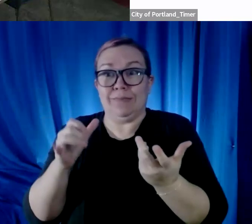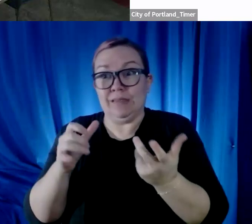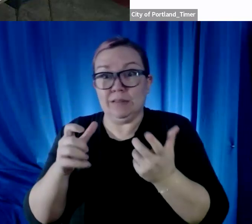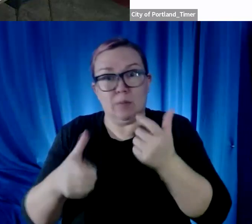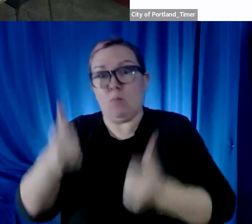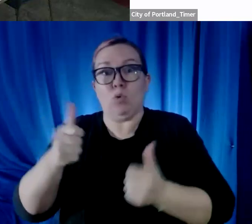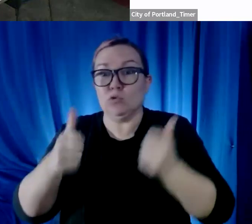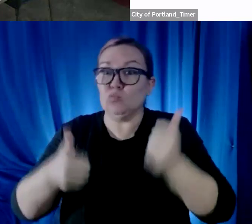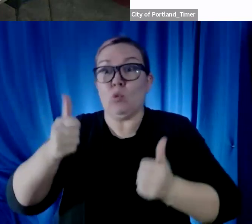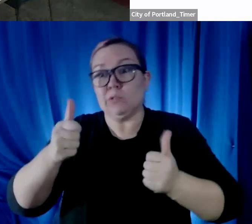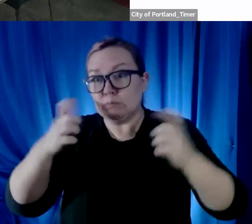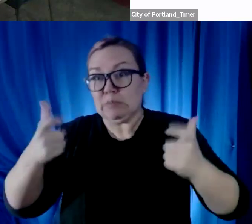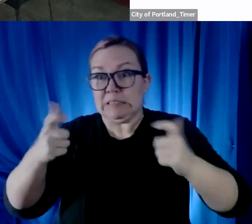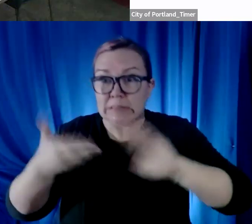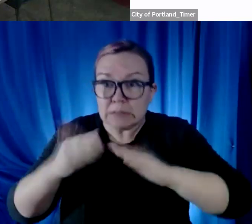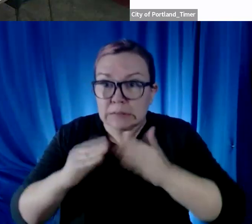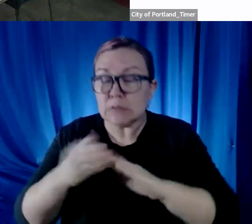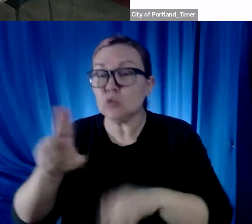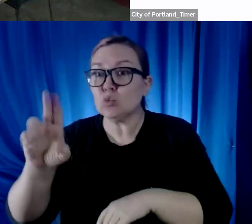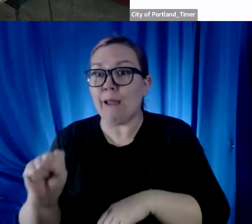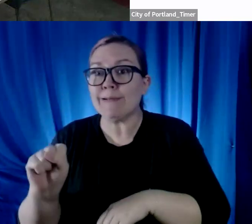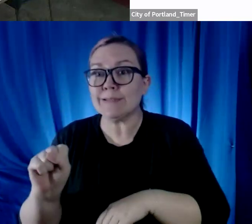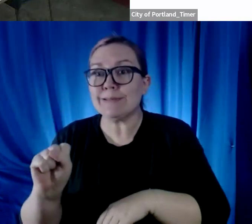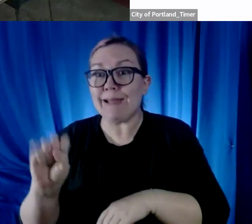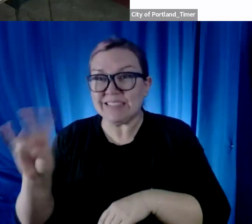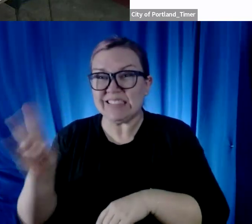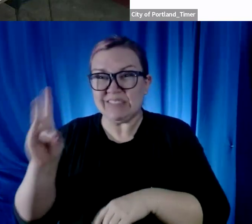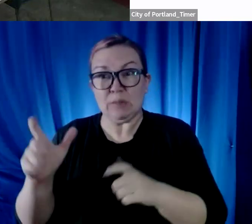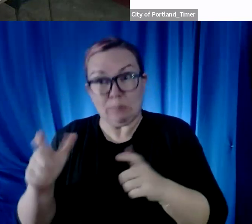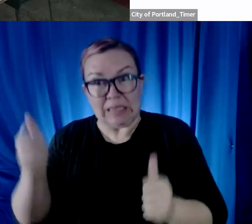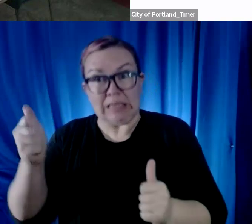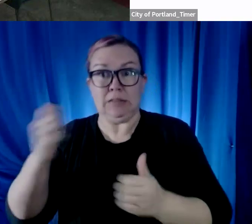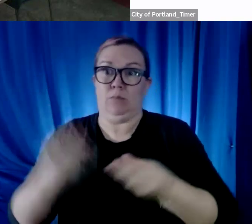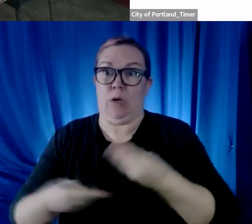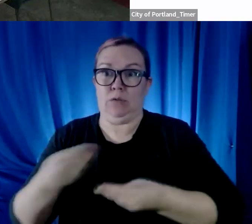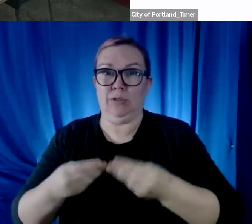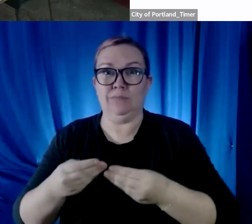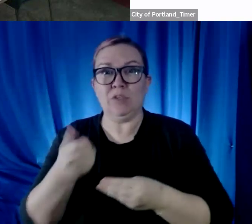In the United States as a percent of total budget. I think there are two things that we could address in the budget.